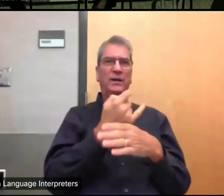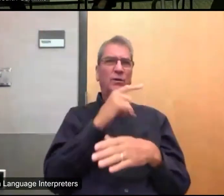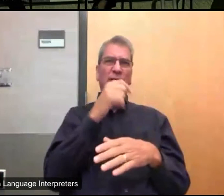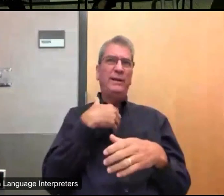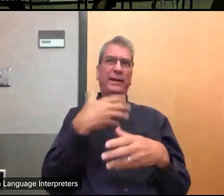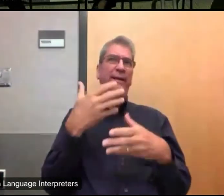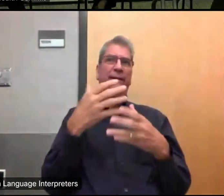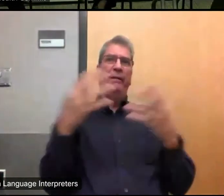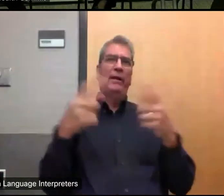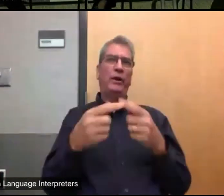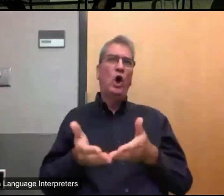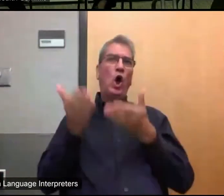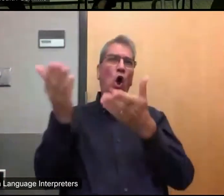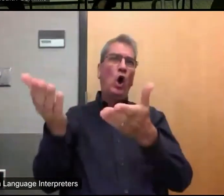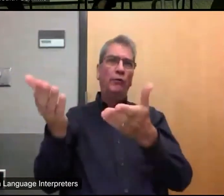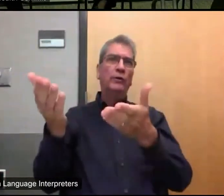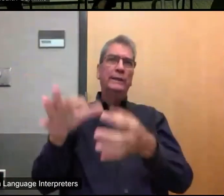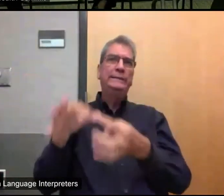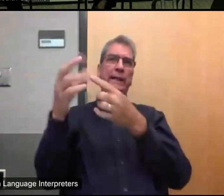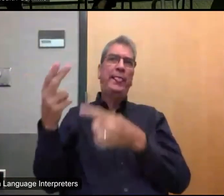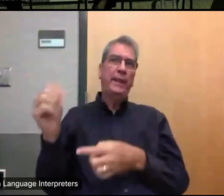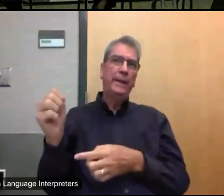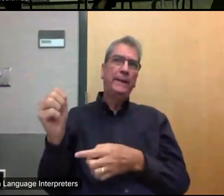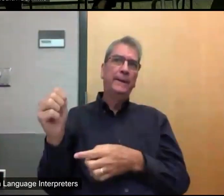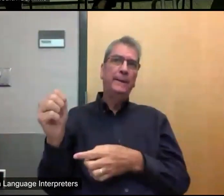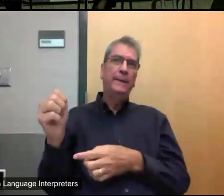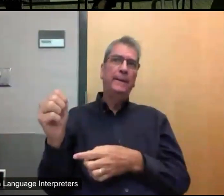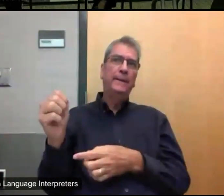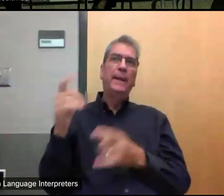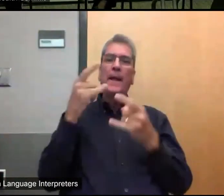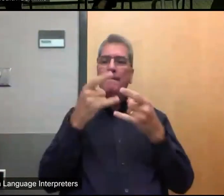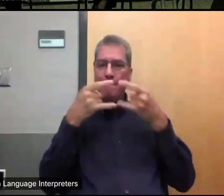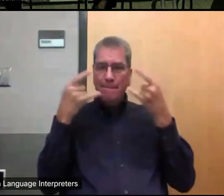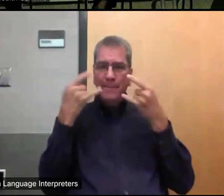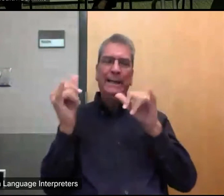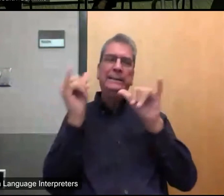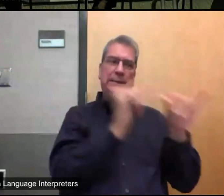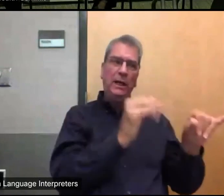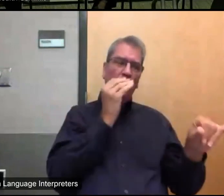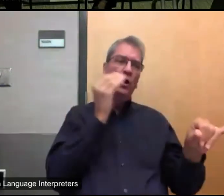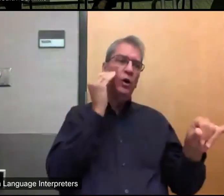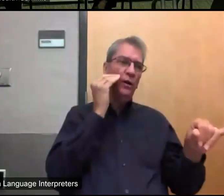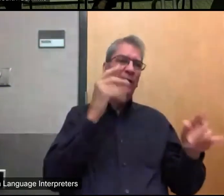to offer and so, um, the the masking saying home, if you're sick and physical distancing,